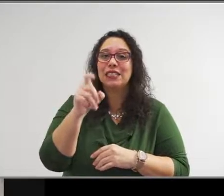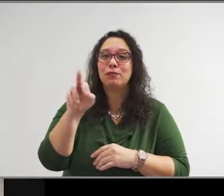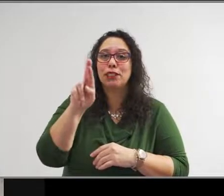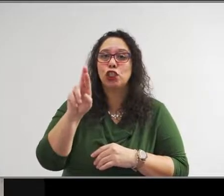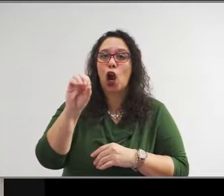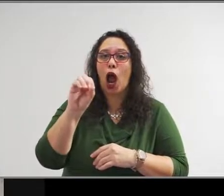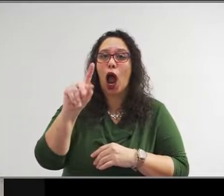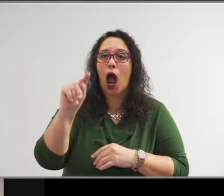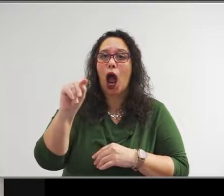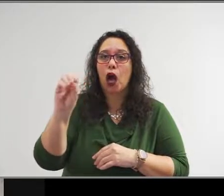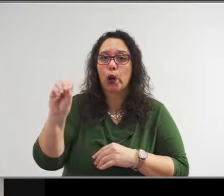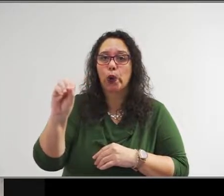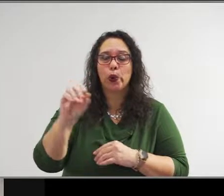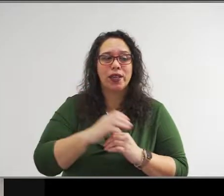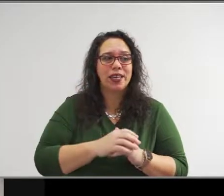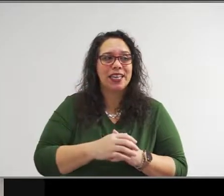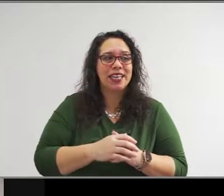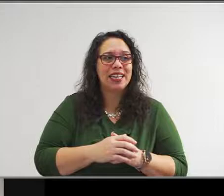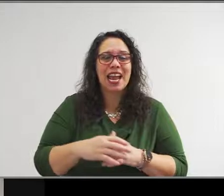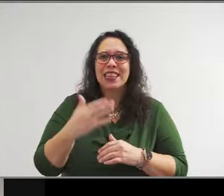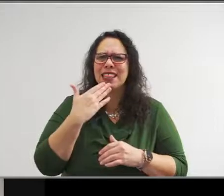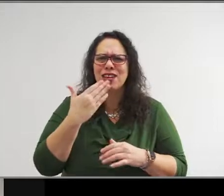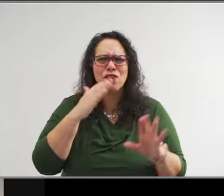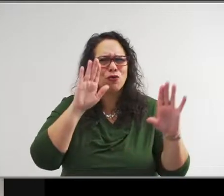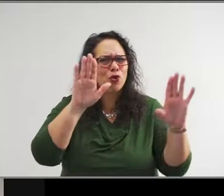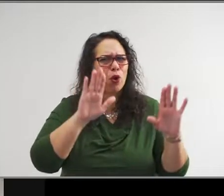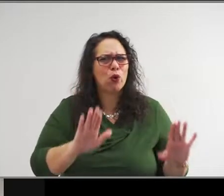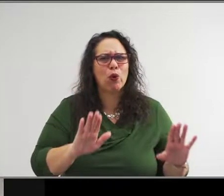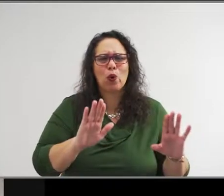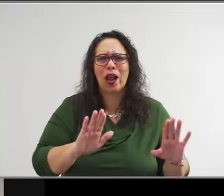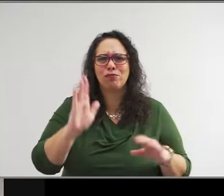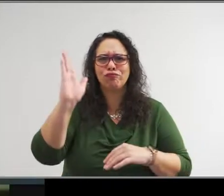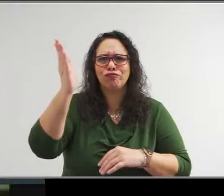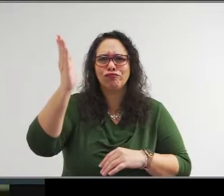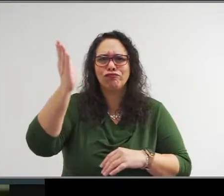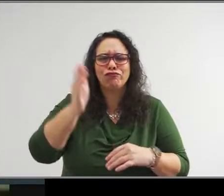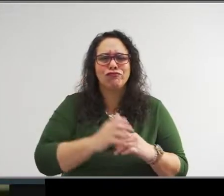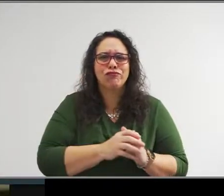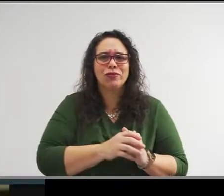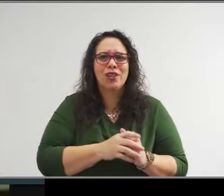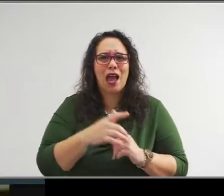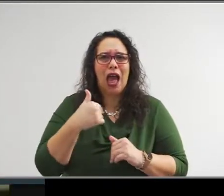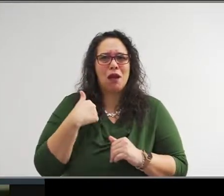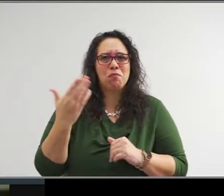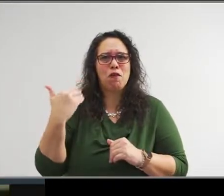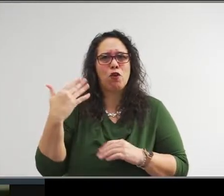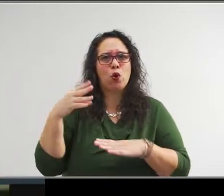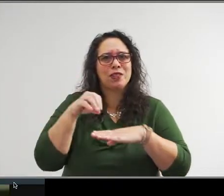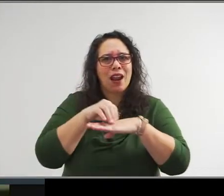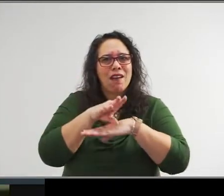Yeah, thanks for the great presentation. I've been an advisor to the Long Beach Public Library Foundation